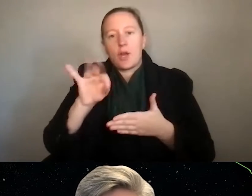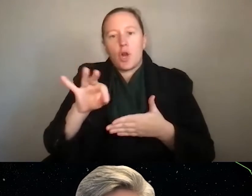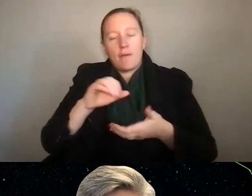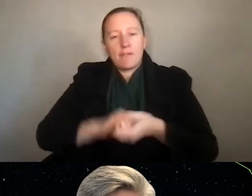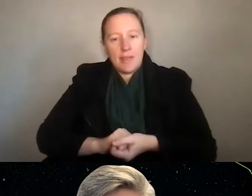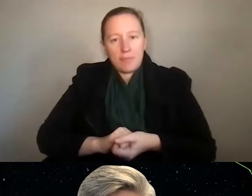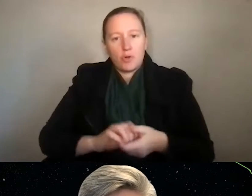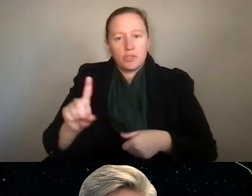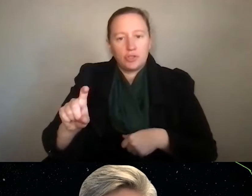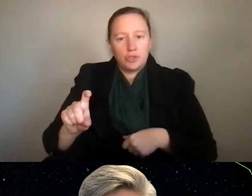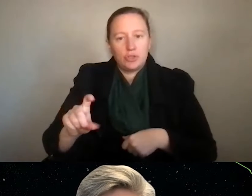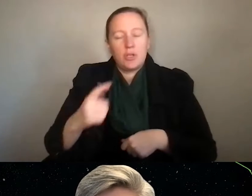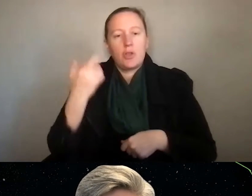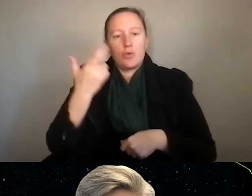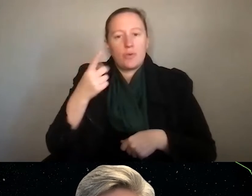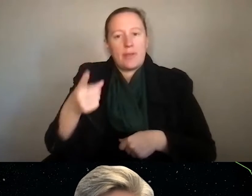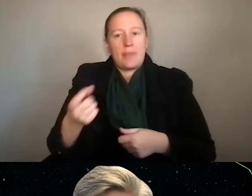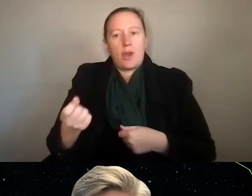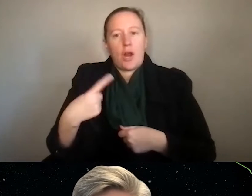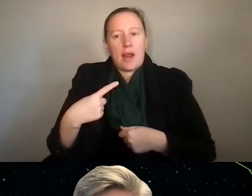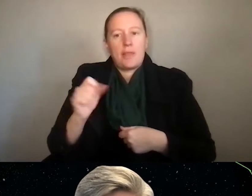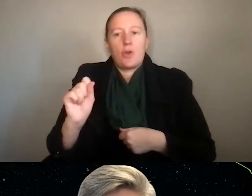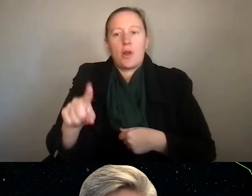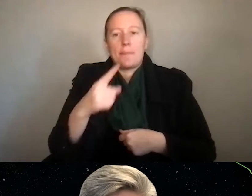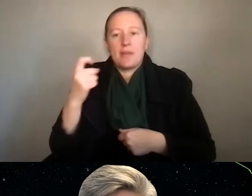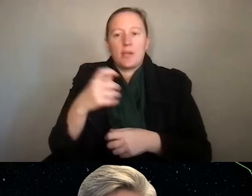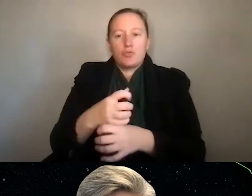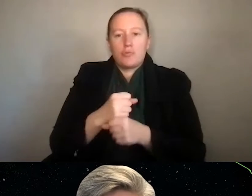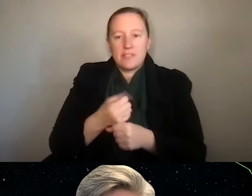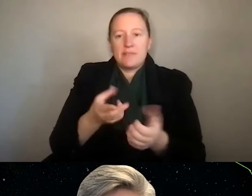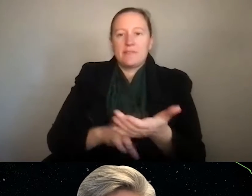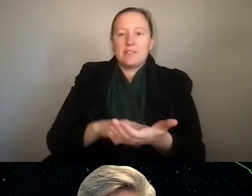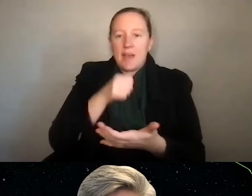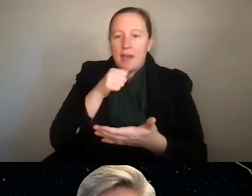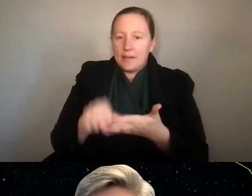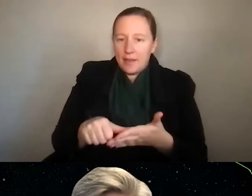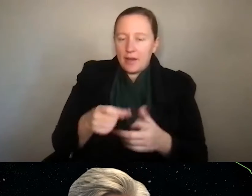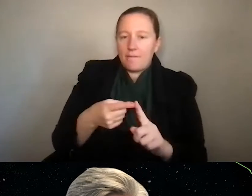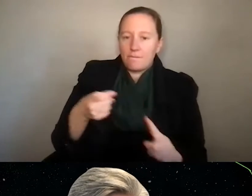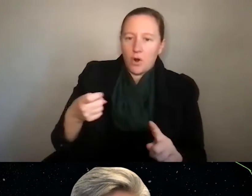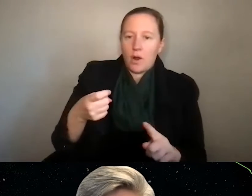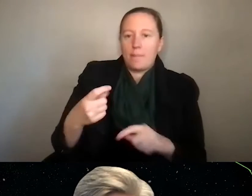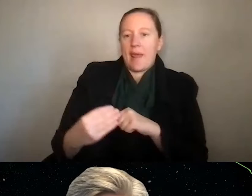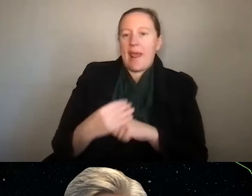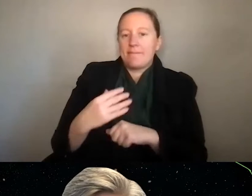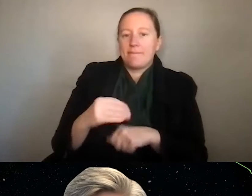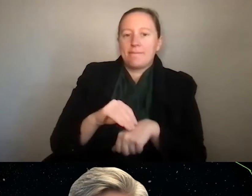They're asking because they've received signed letters of collaboration from advisory board members.